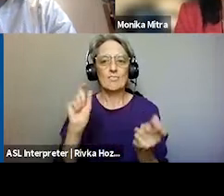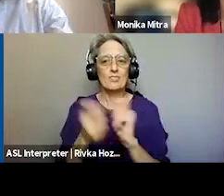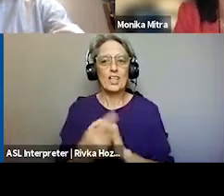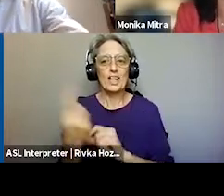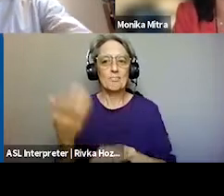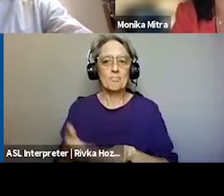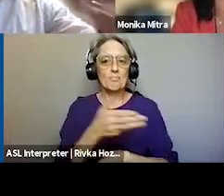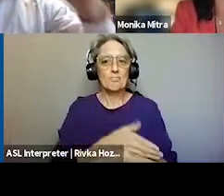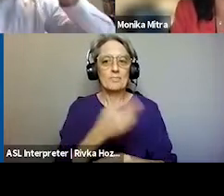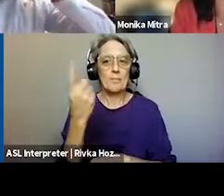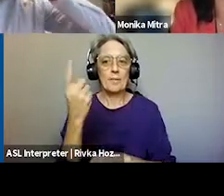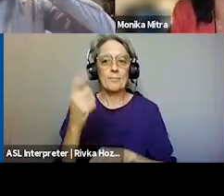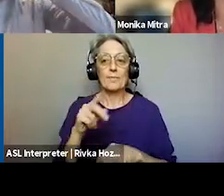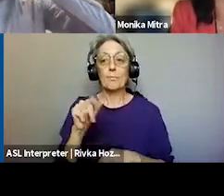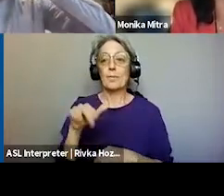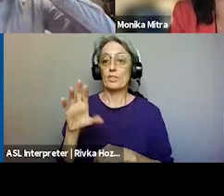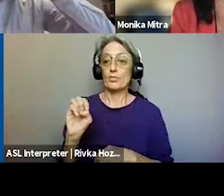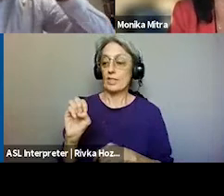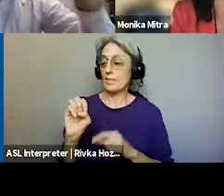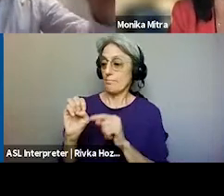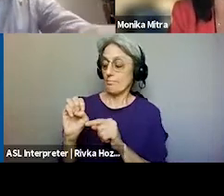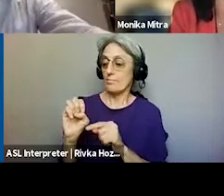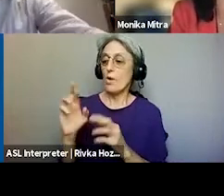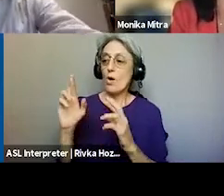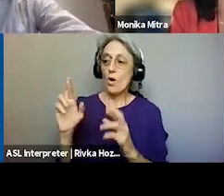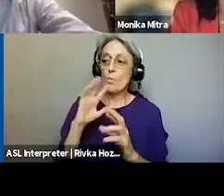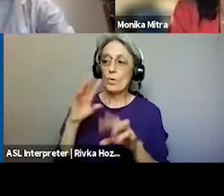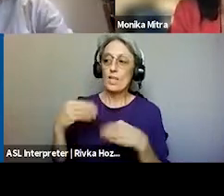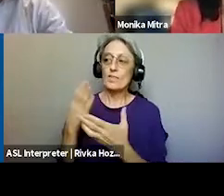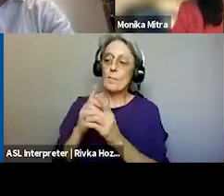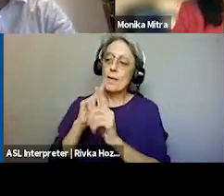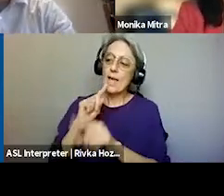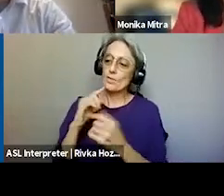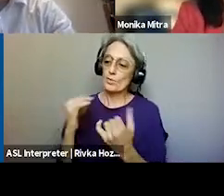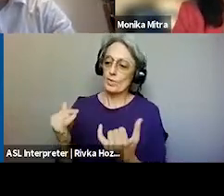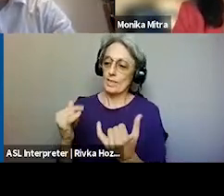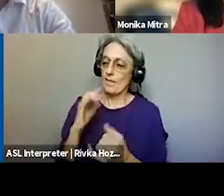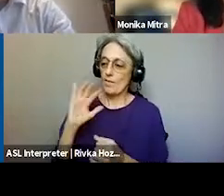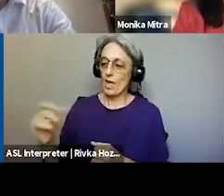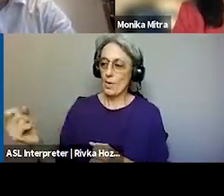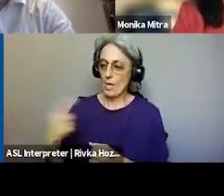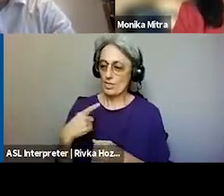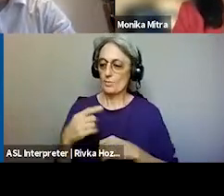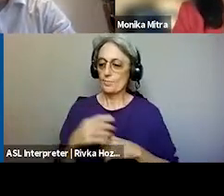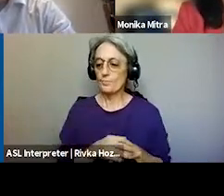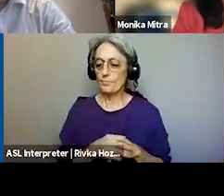So Patrice, I hopefully will have some answers to that today and I think that’s